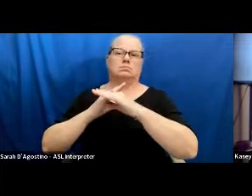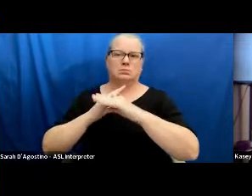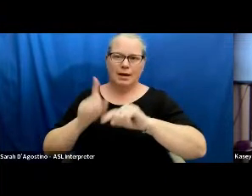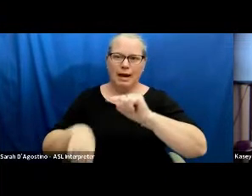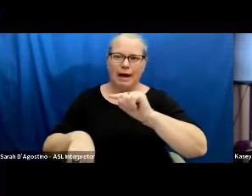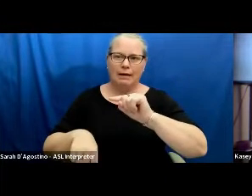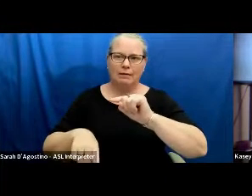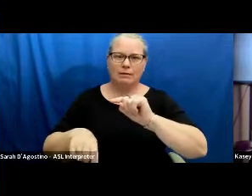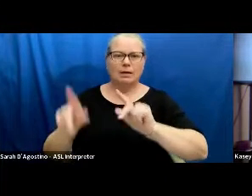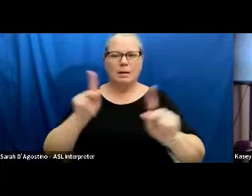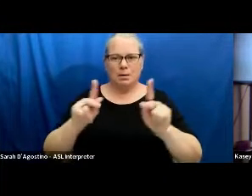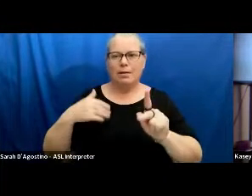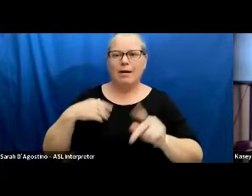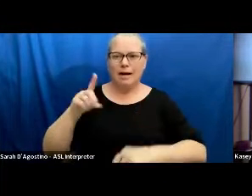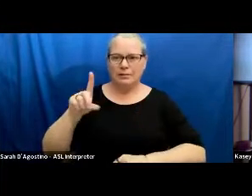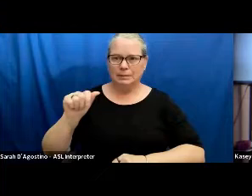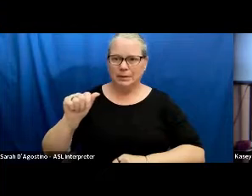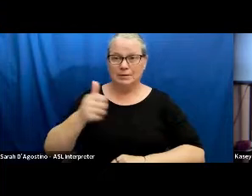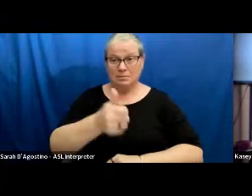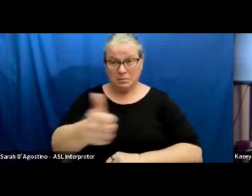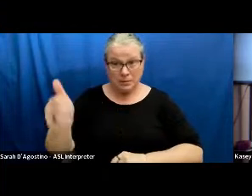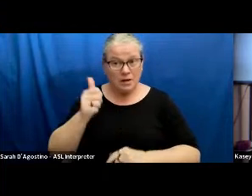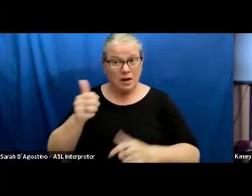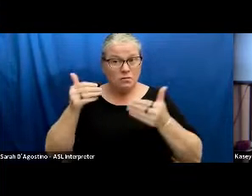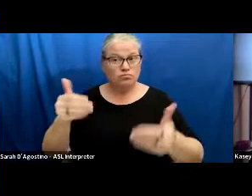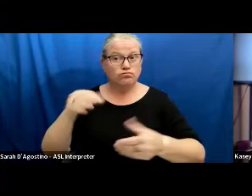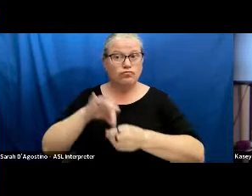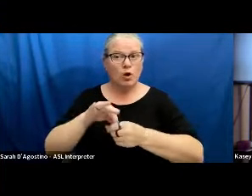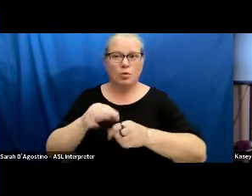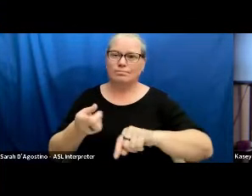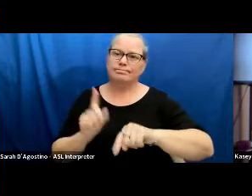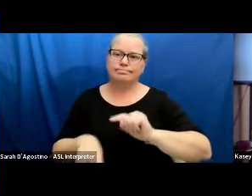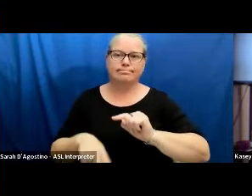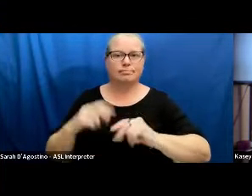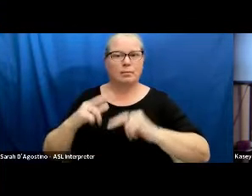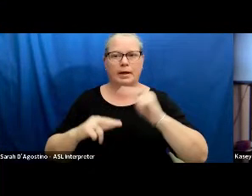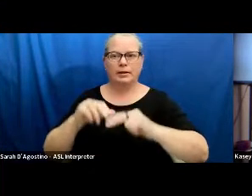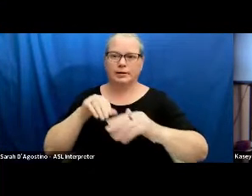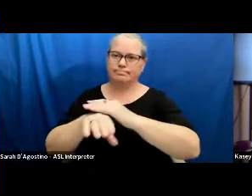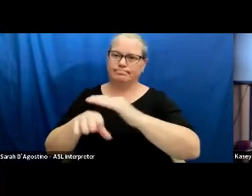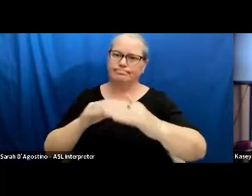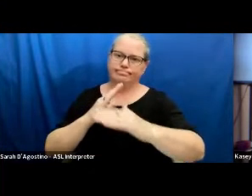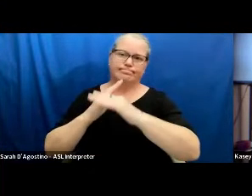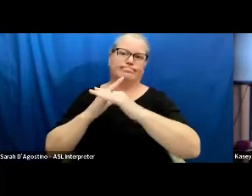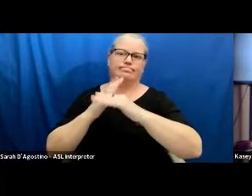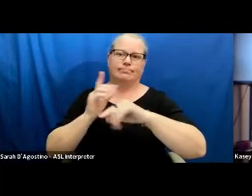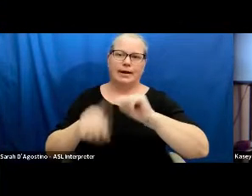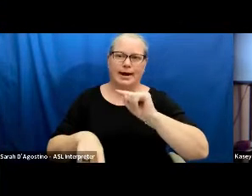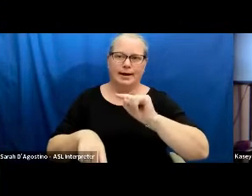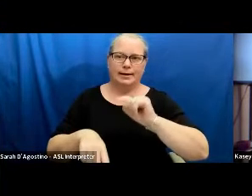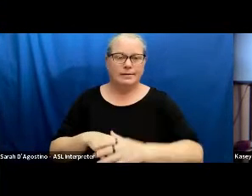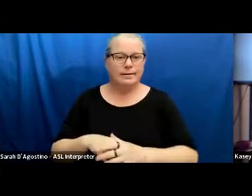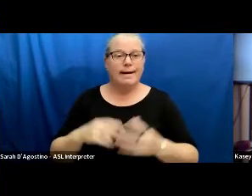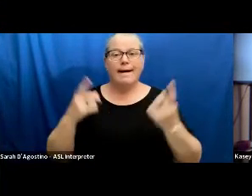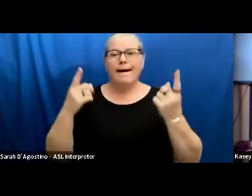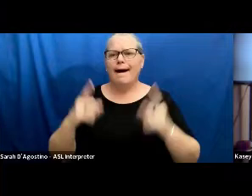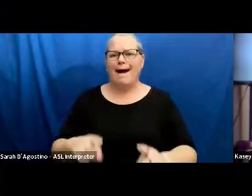able to exercise their right to vote there are unfortunately a lot of persisting examples where